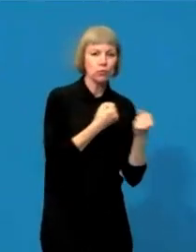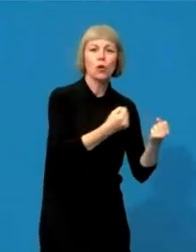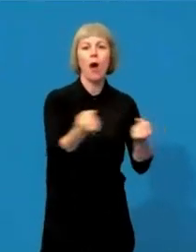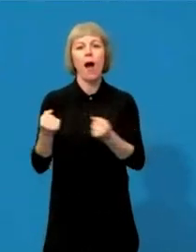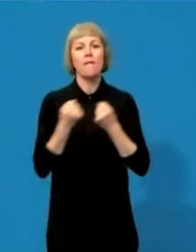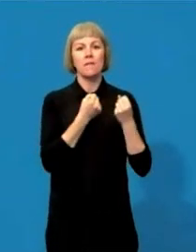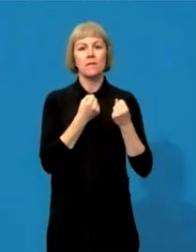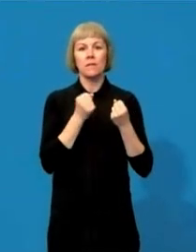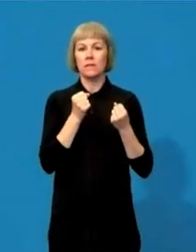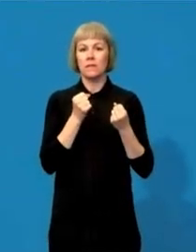any of that capacity. MS HAND: No income whatsoever.